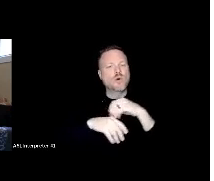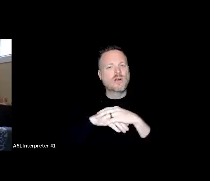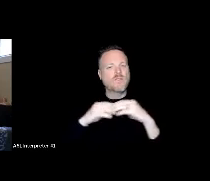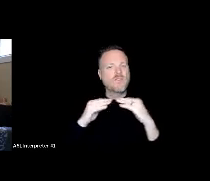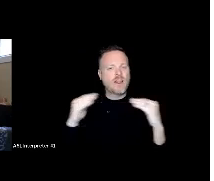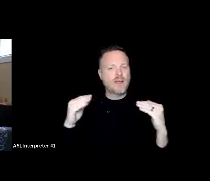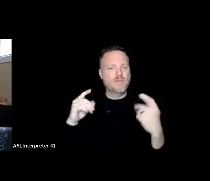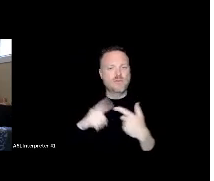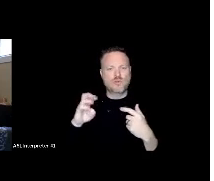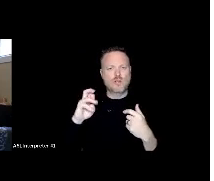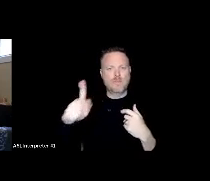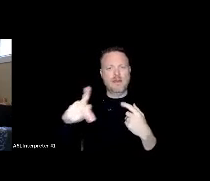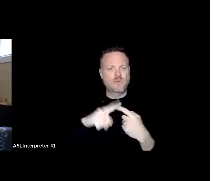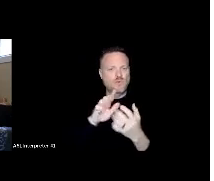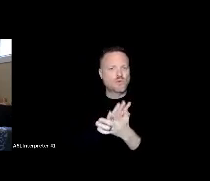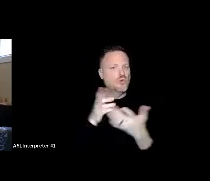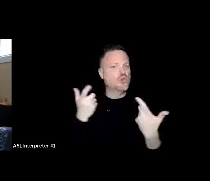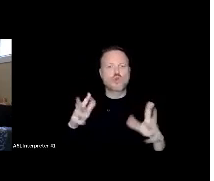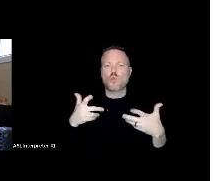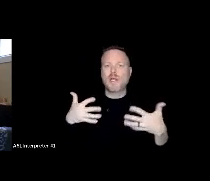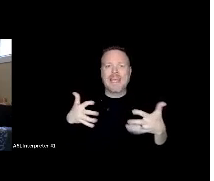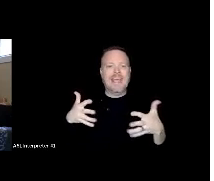to school so you don't want an anxious parent to hold the child out too long.